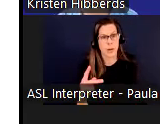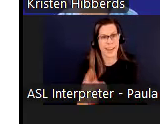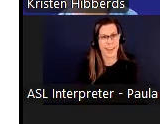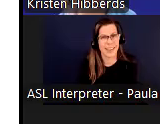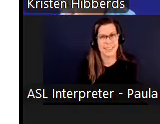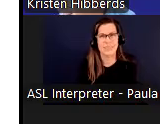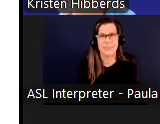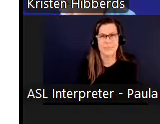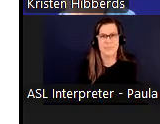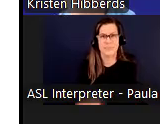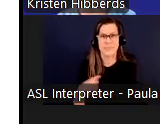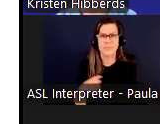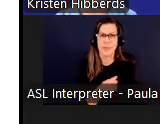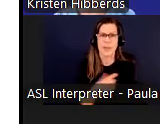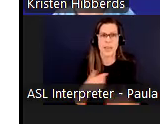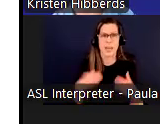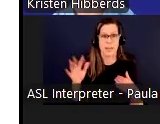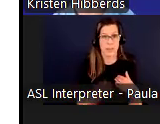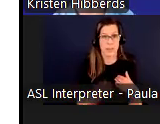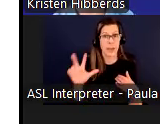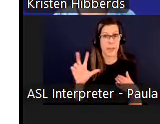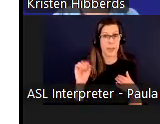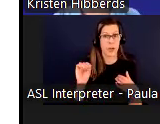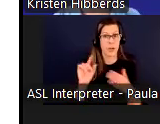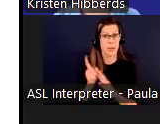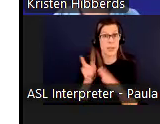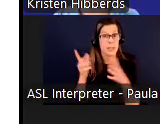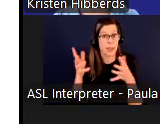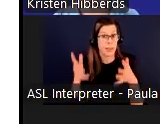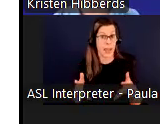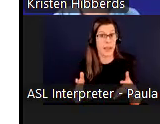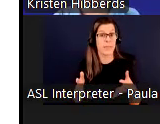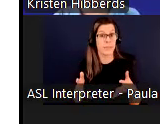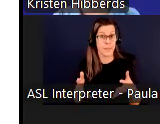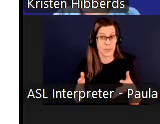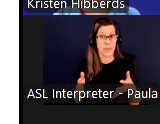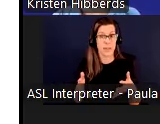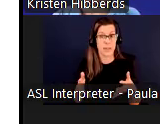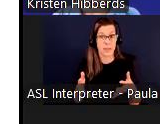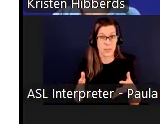We have about 30 minutes left, which is not much time,